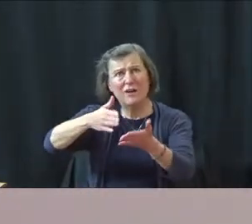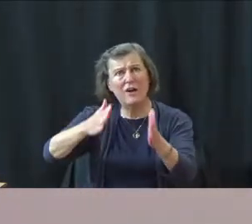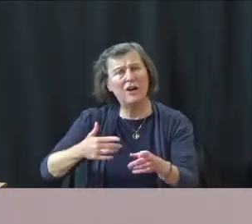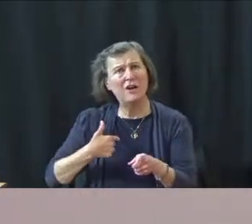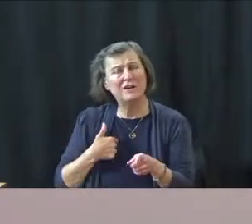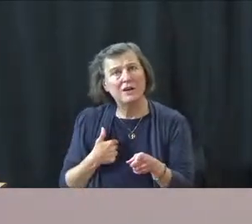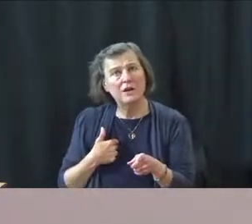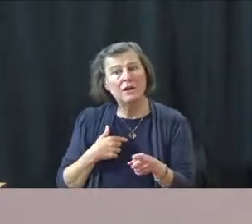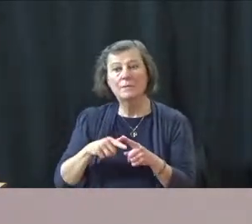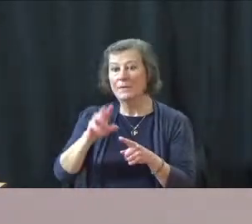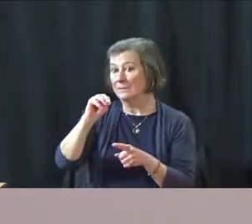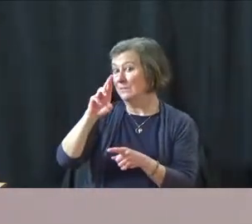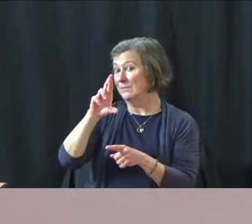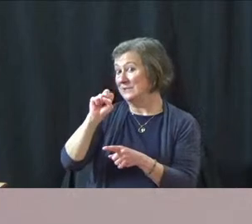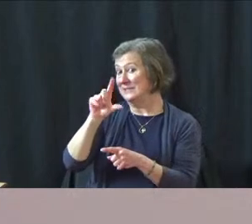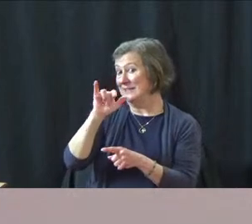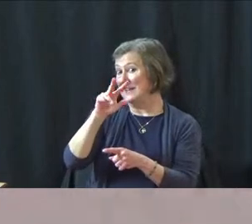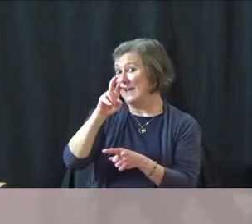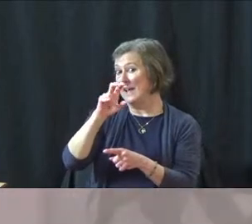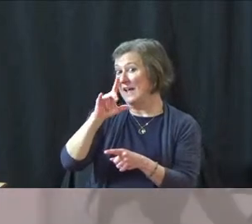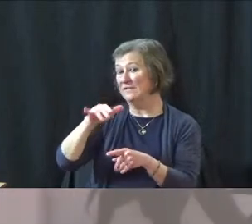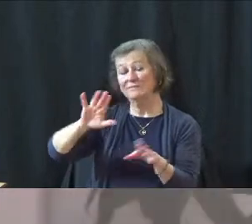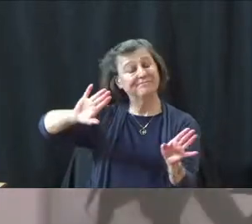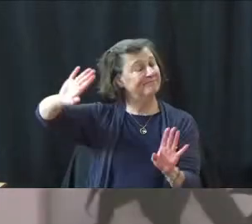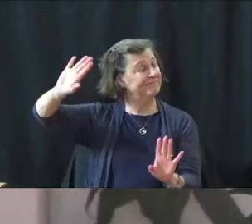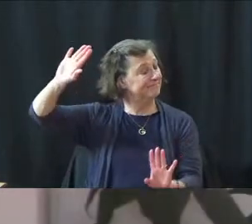But Mrs. Lyerly was having none of it.